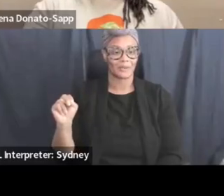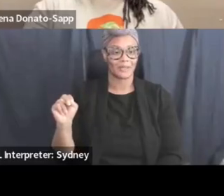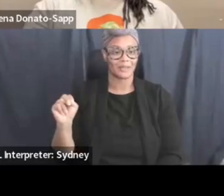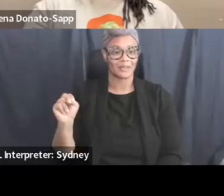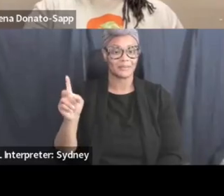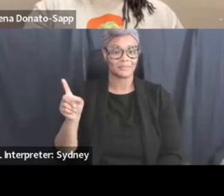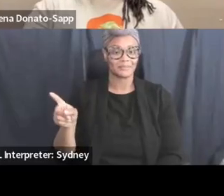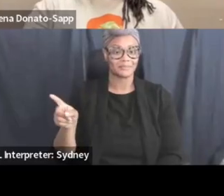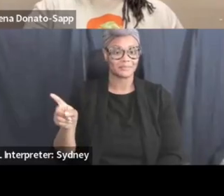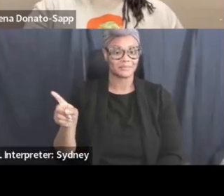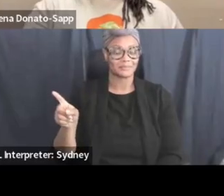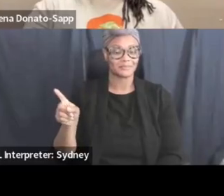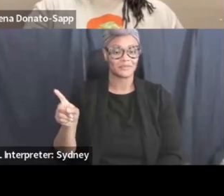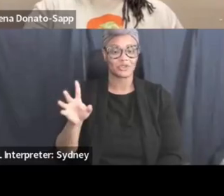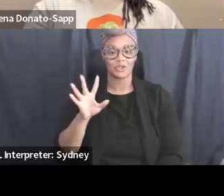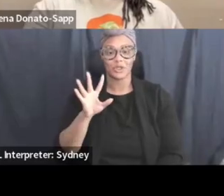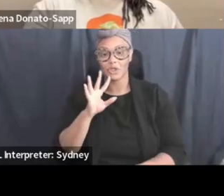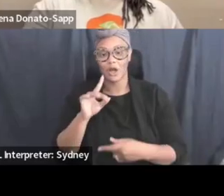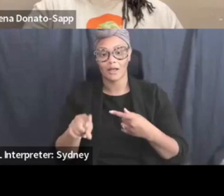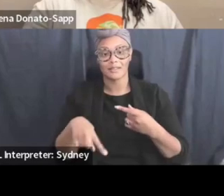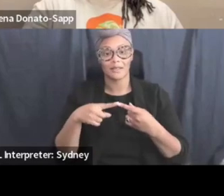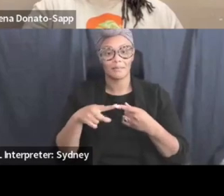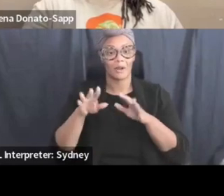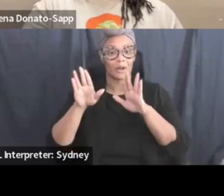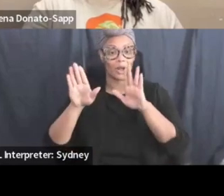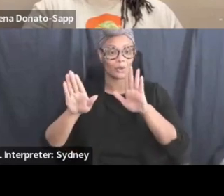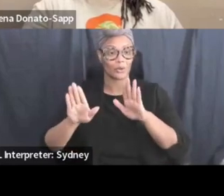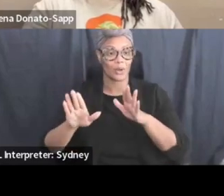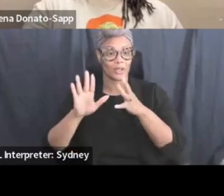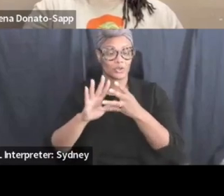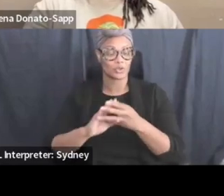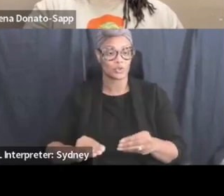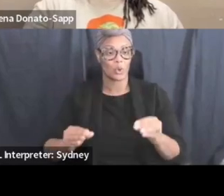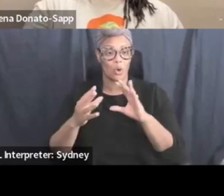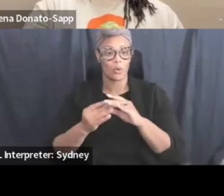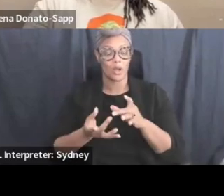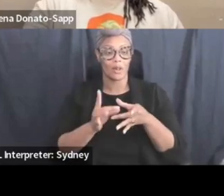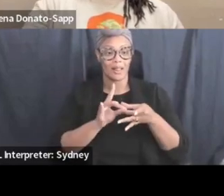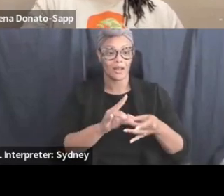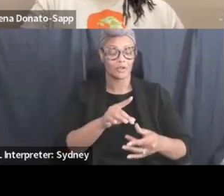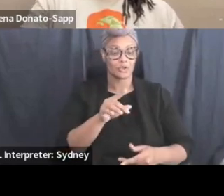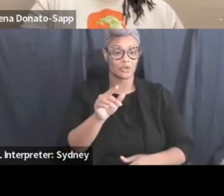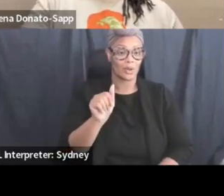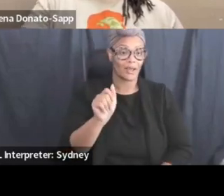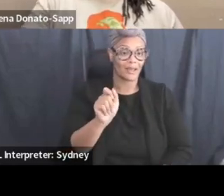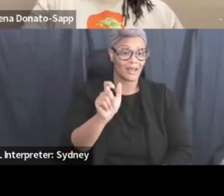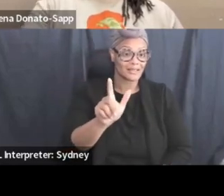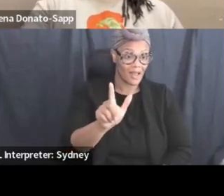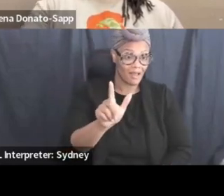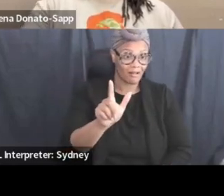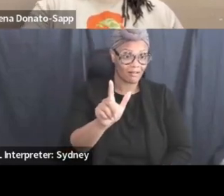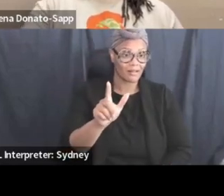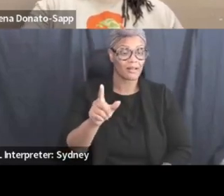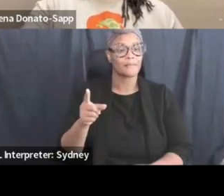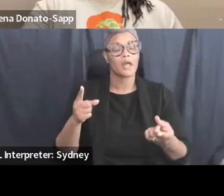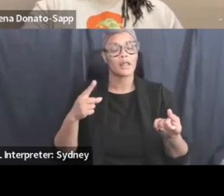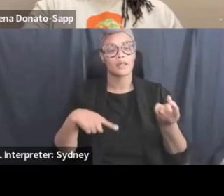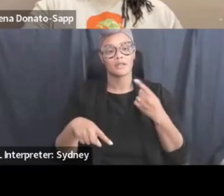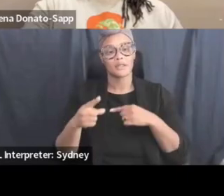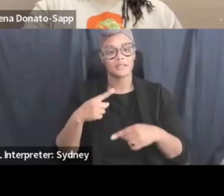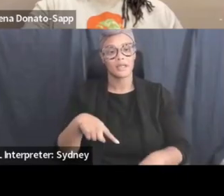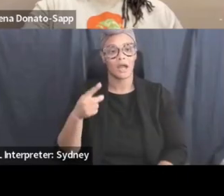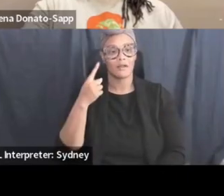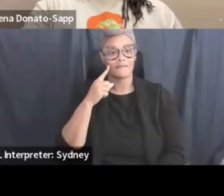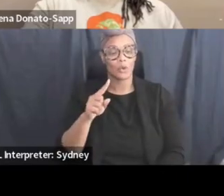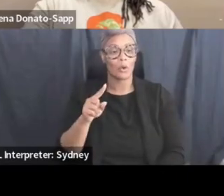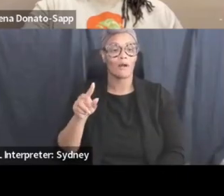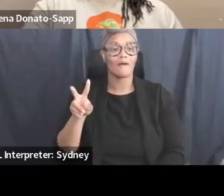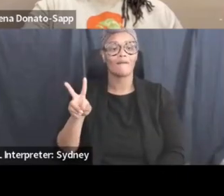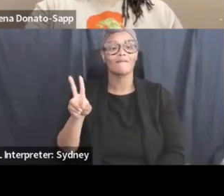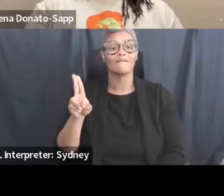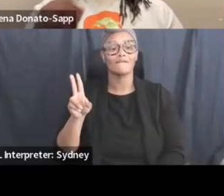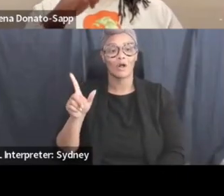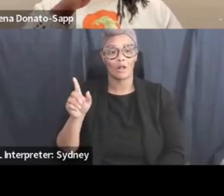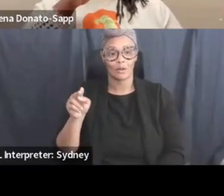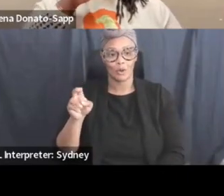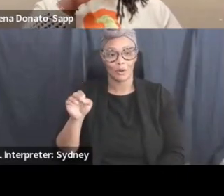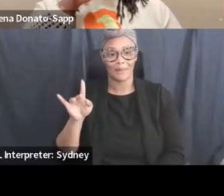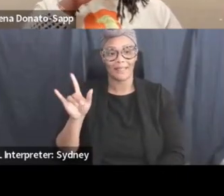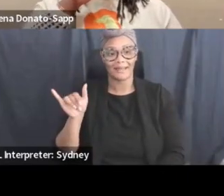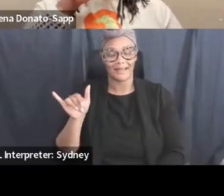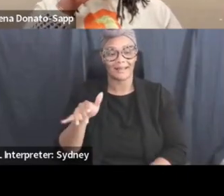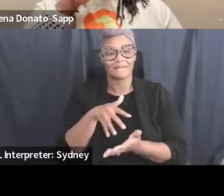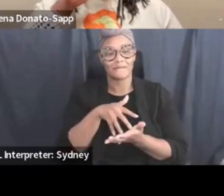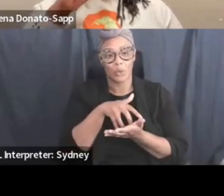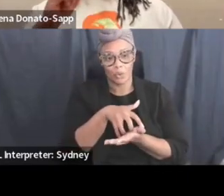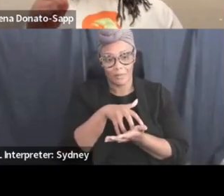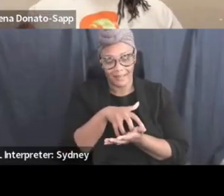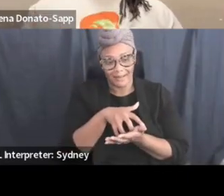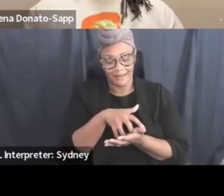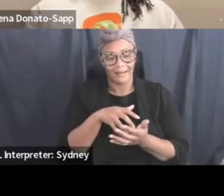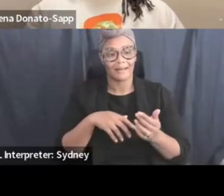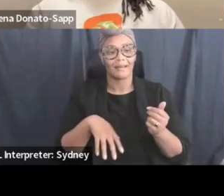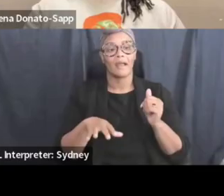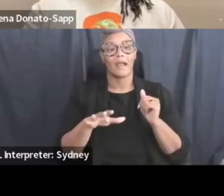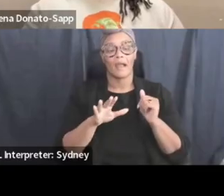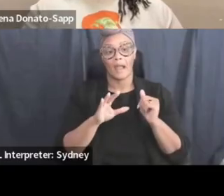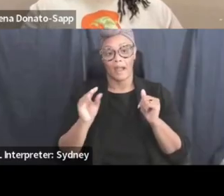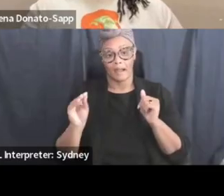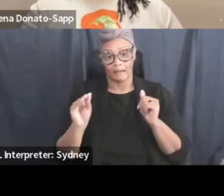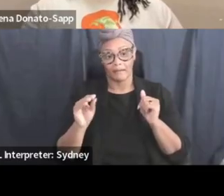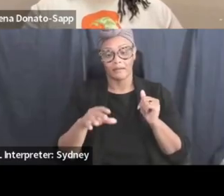a great story about ASL, uh, the the sign for, um, vulnerability. Um and the story that